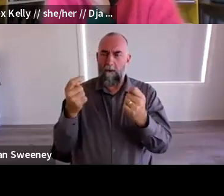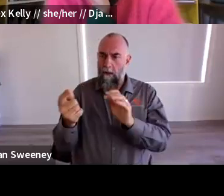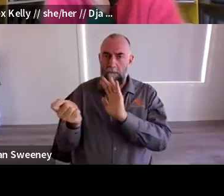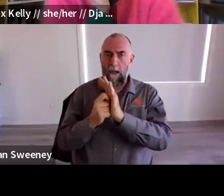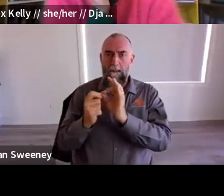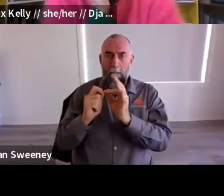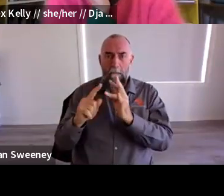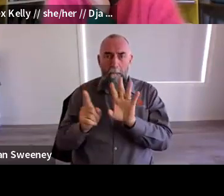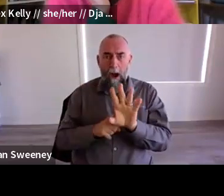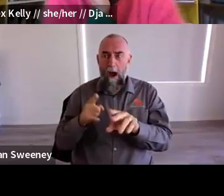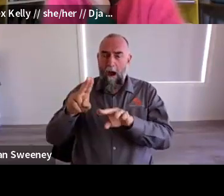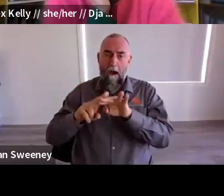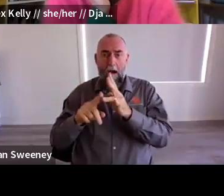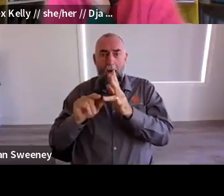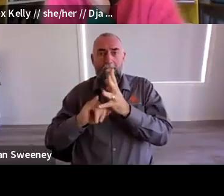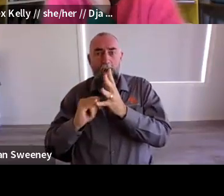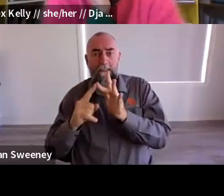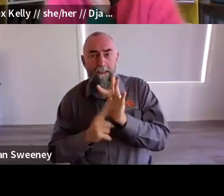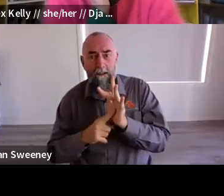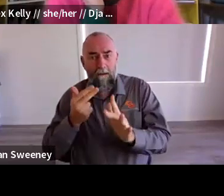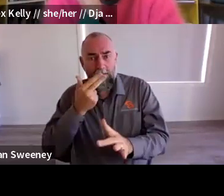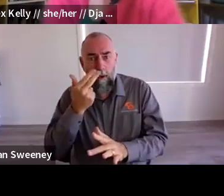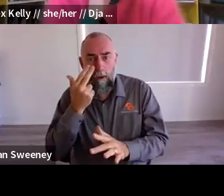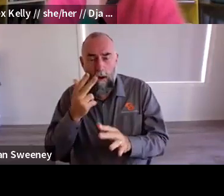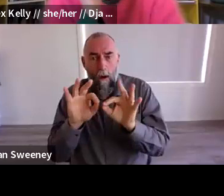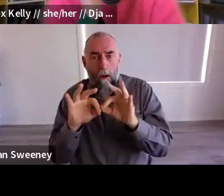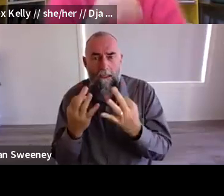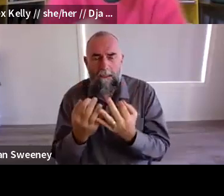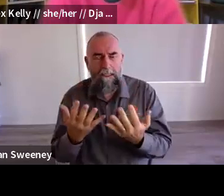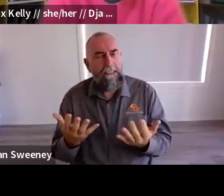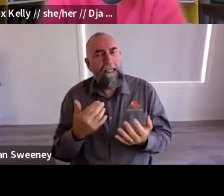question that. And go, "why, would I, if I'm taking my teenage child to the